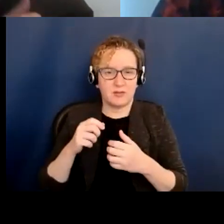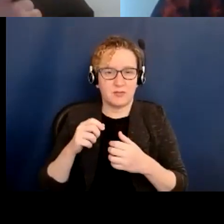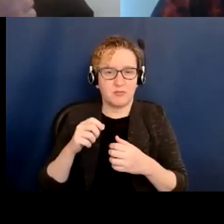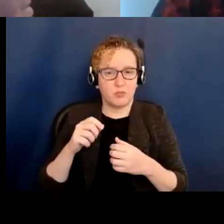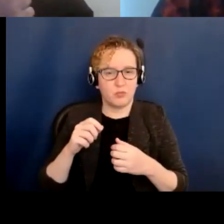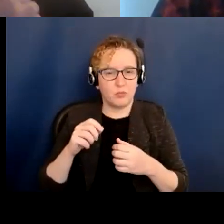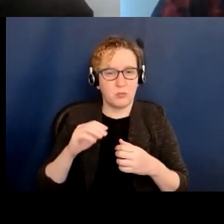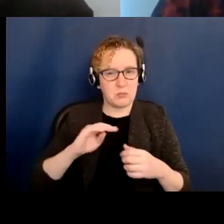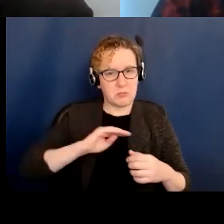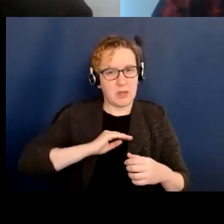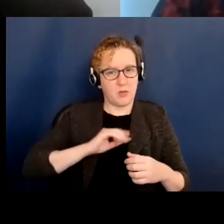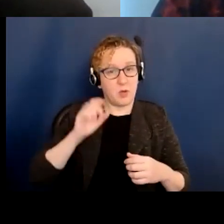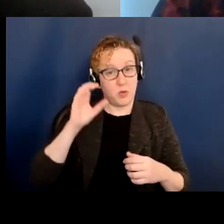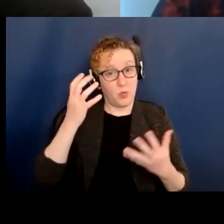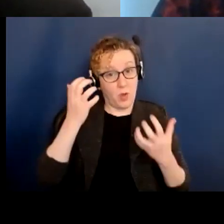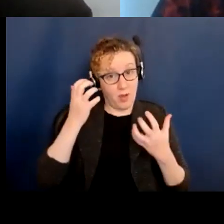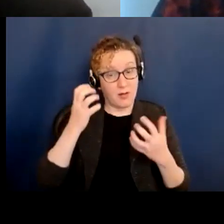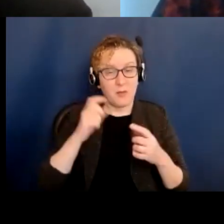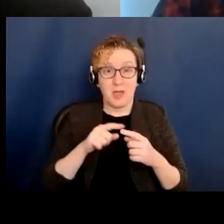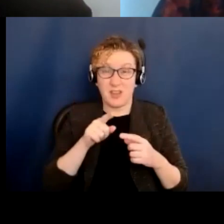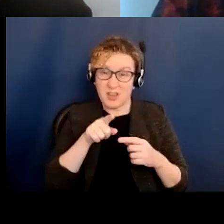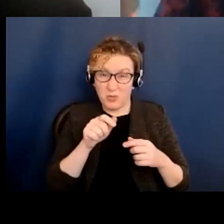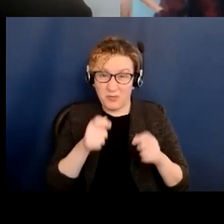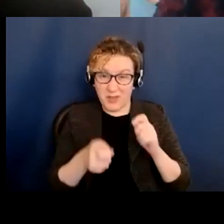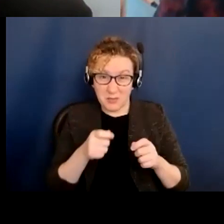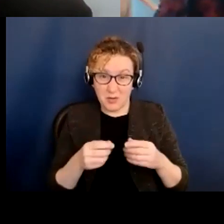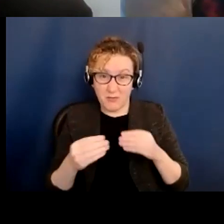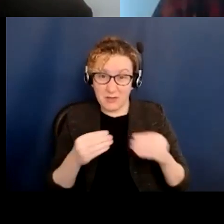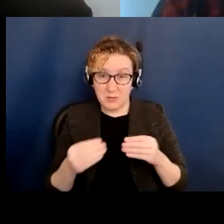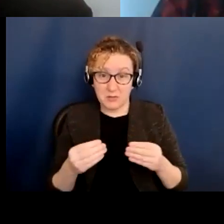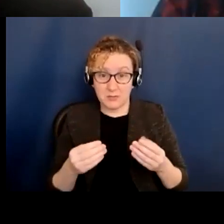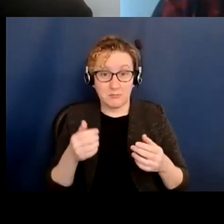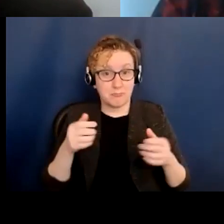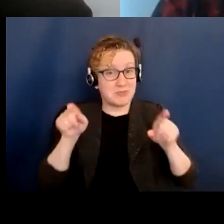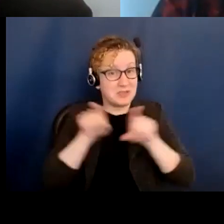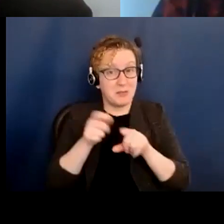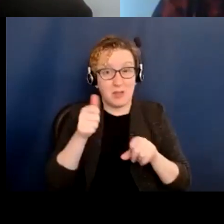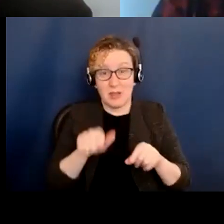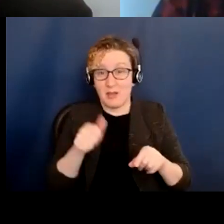If not, is there a way for you to be flexible?